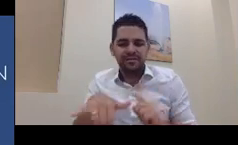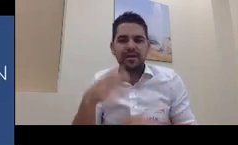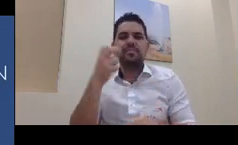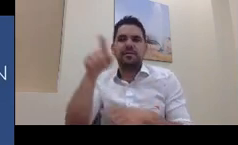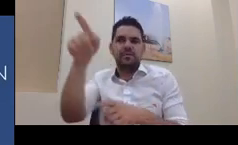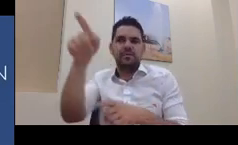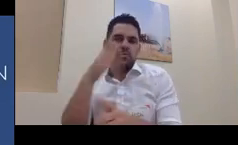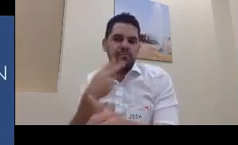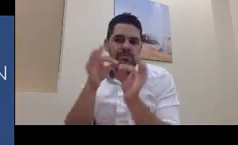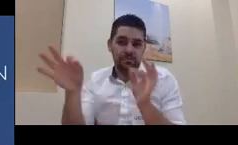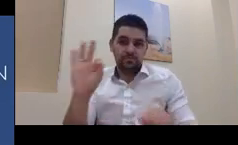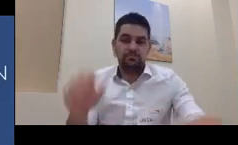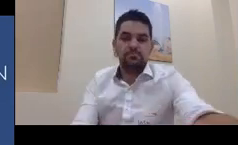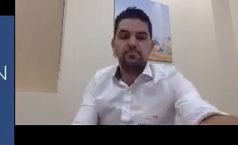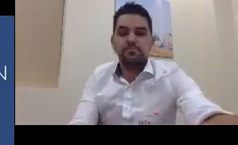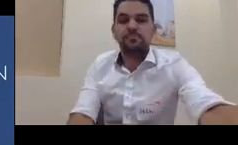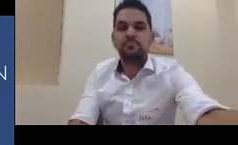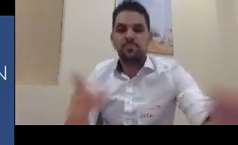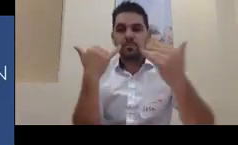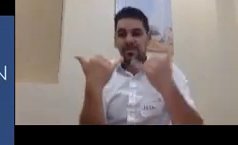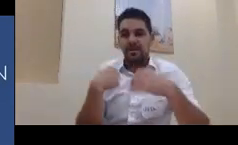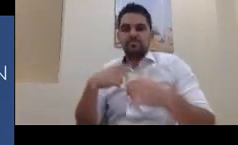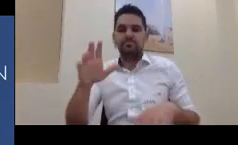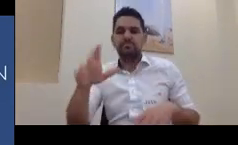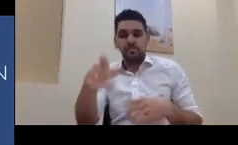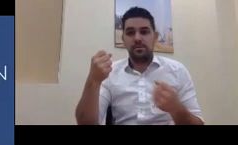about how you can translate that and then the interpreter will voice.